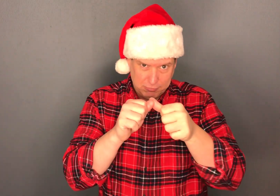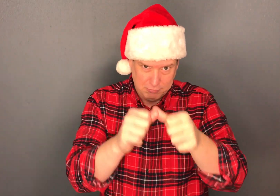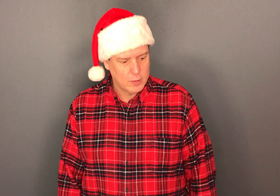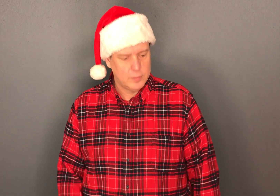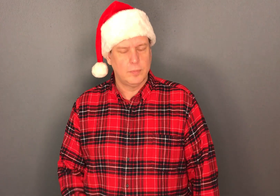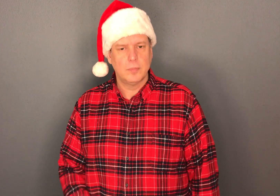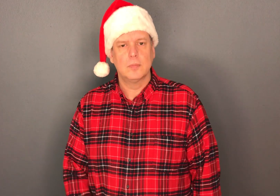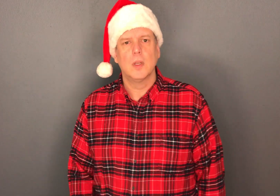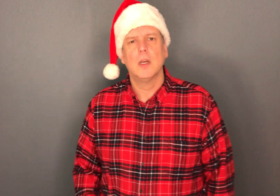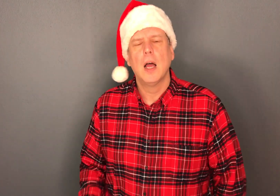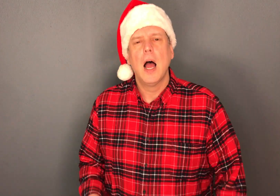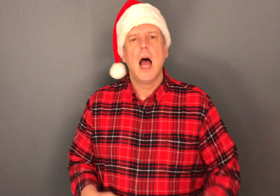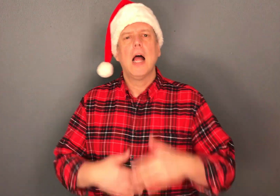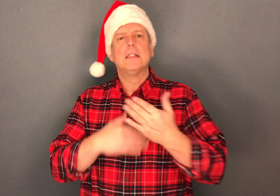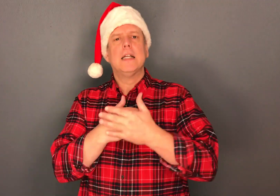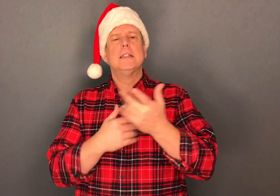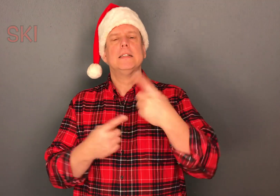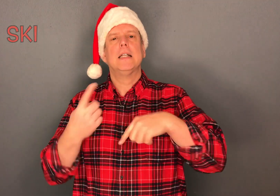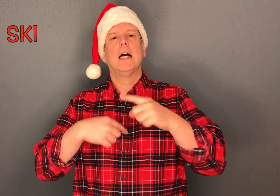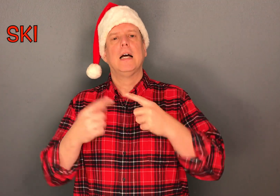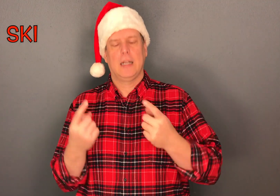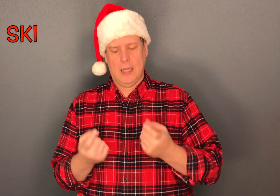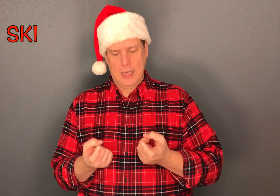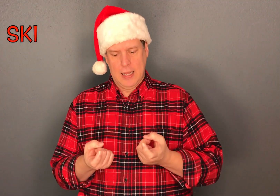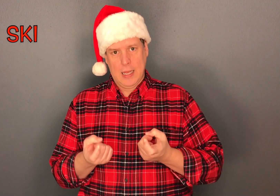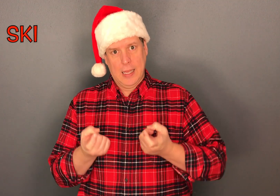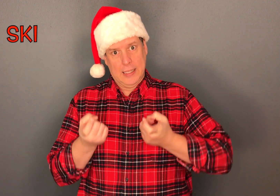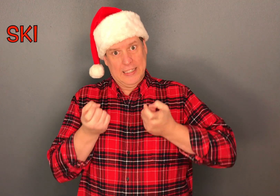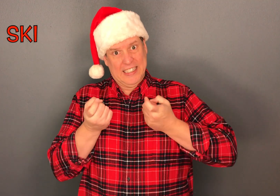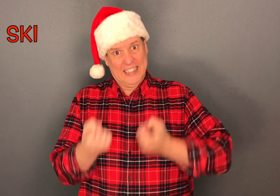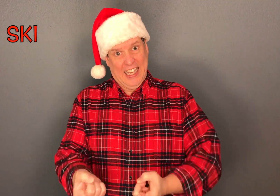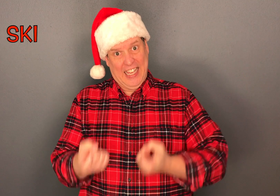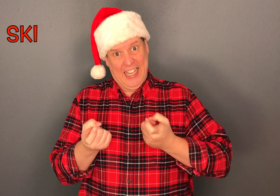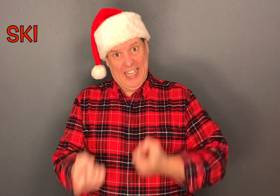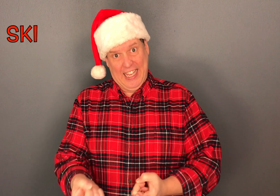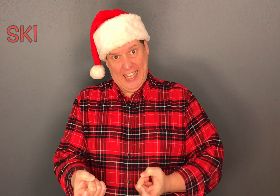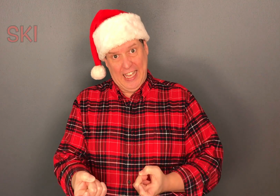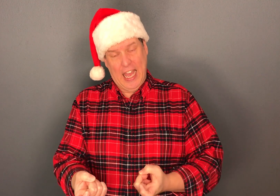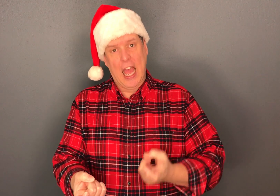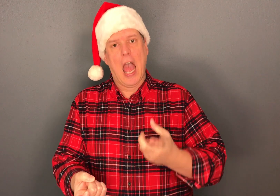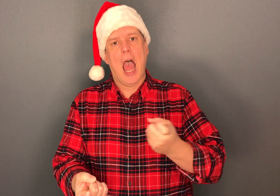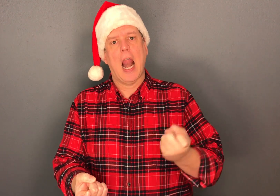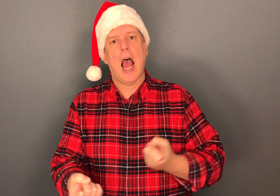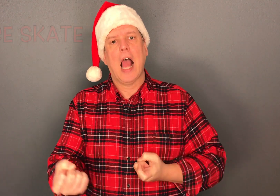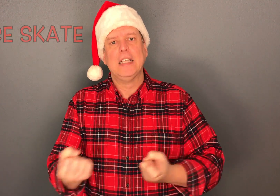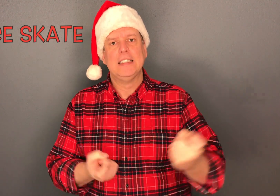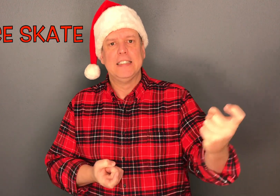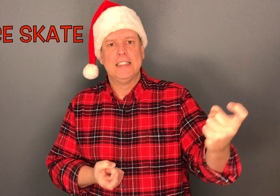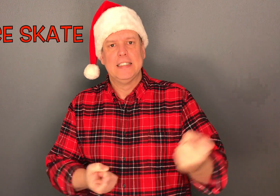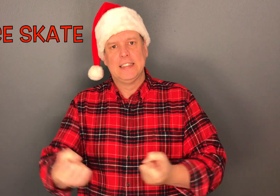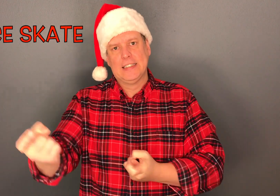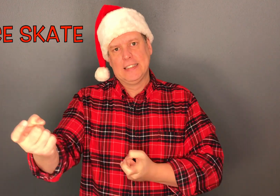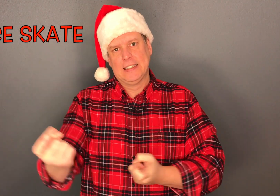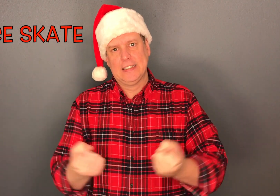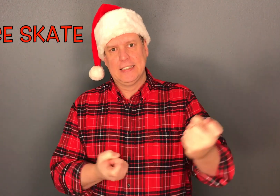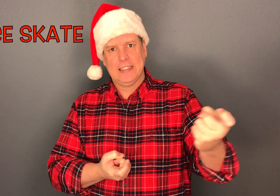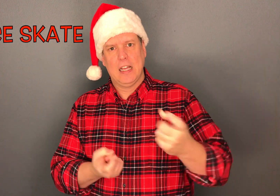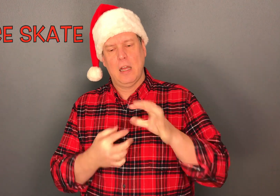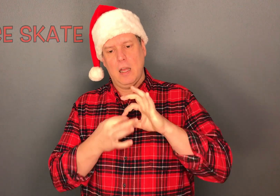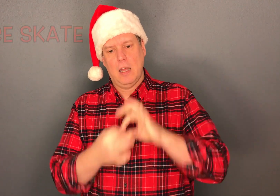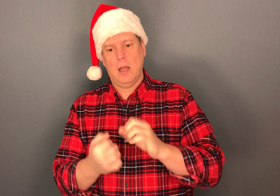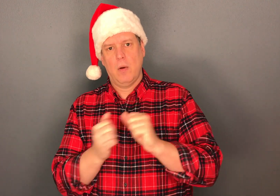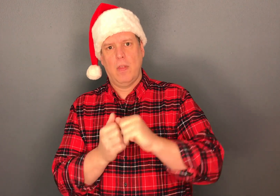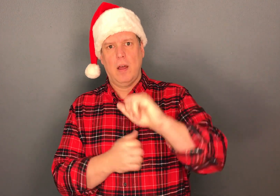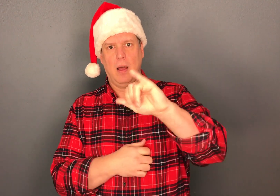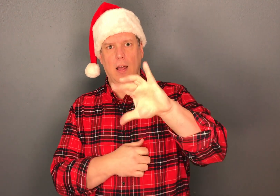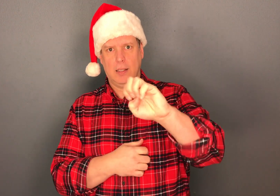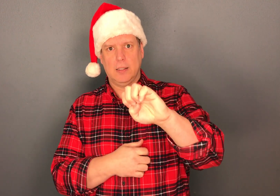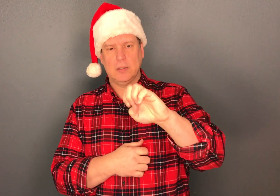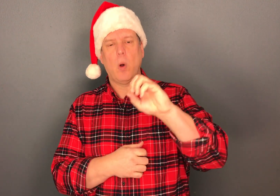We press on-- the next sign is "SKI" and ice skate. I'm going to relate them together